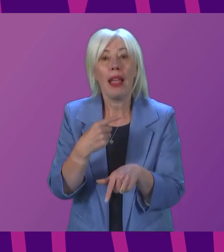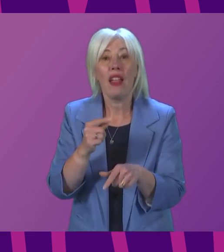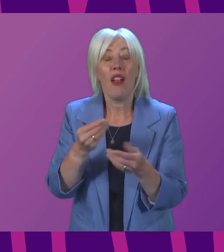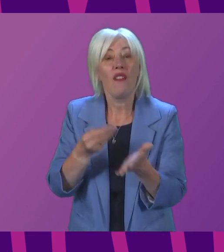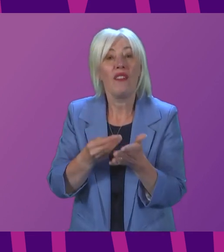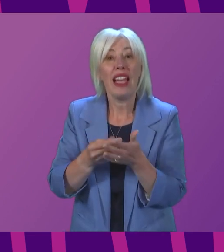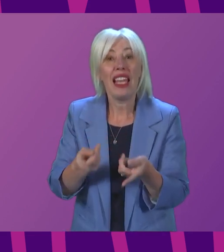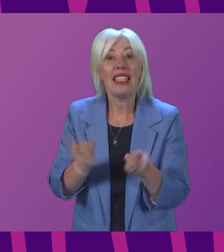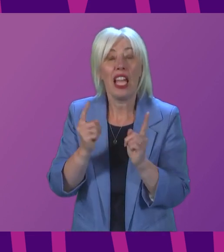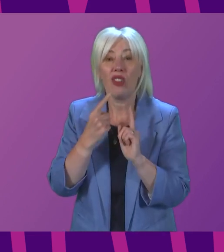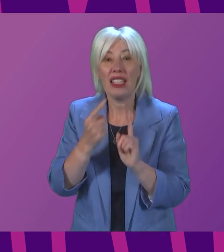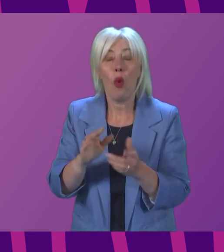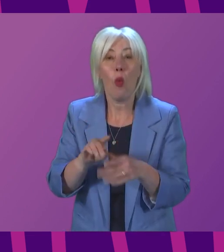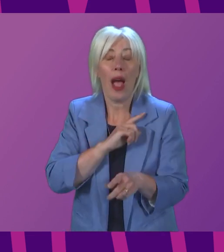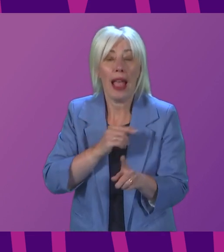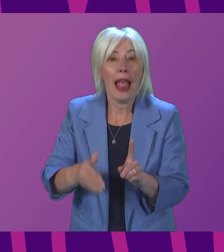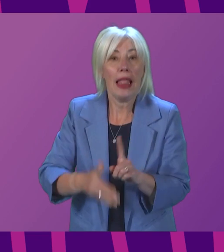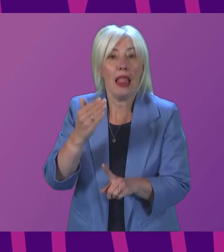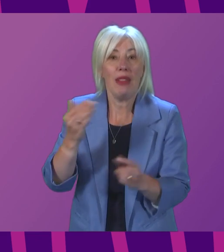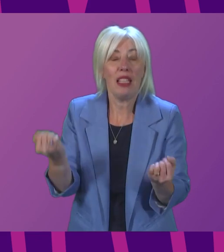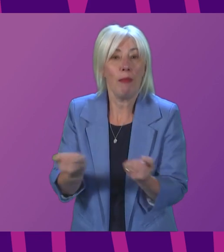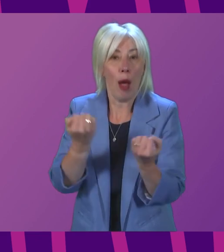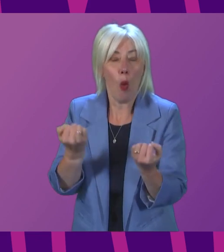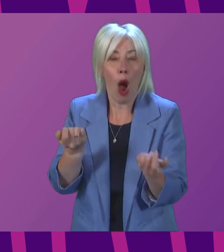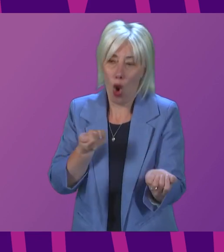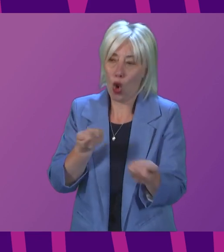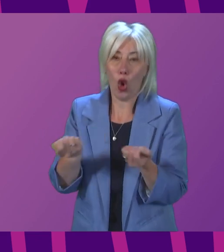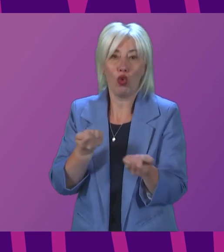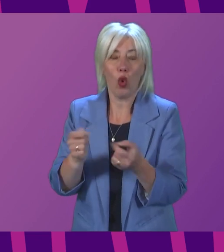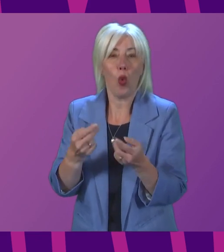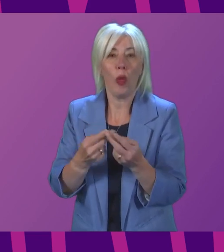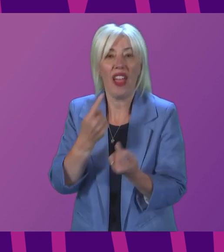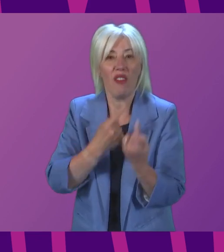that, because of our limited powers and control over the data around that payment, we have